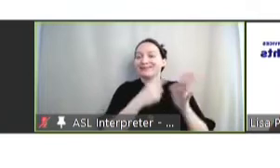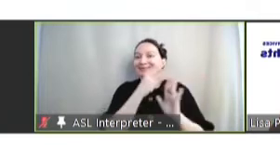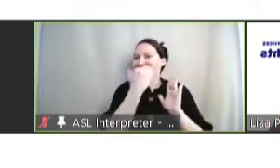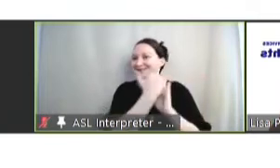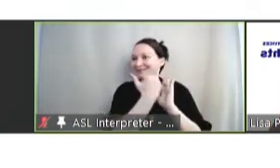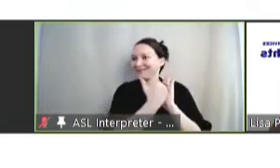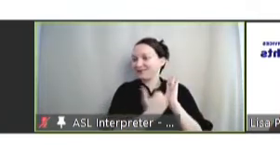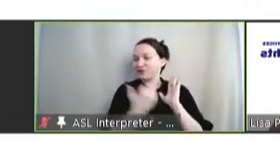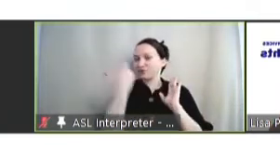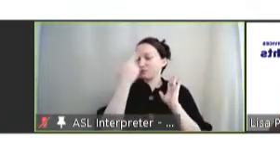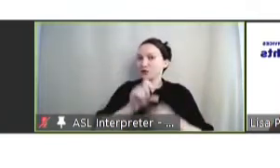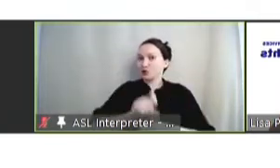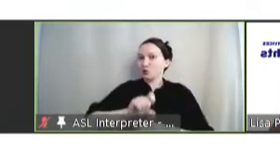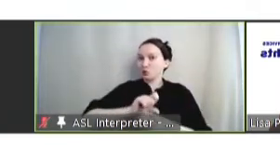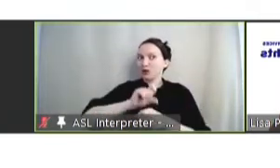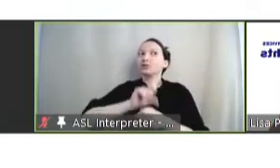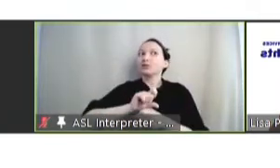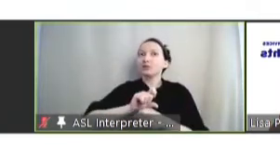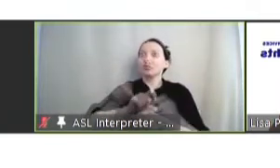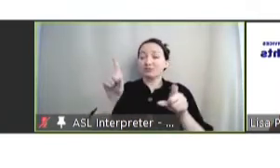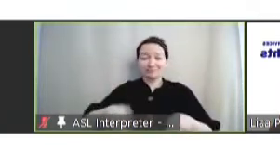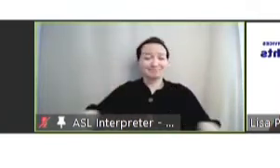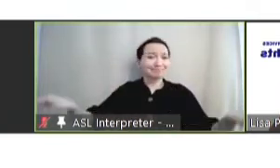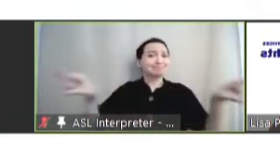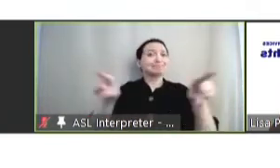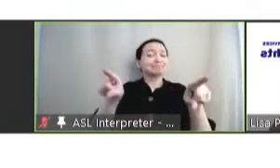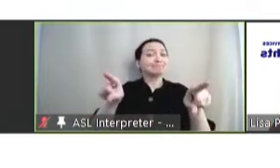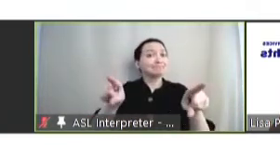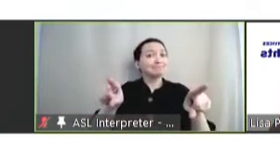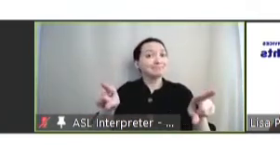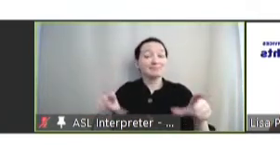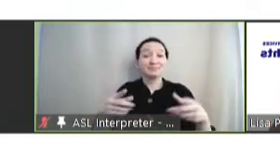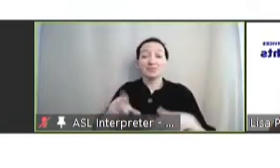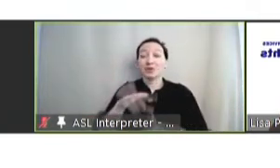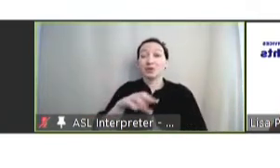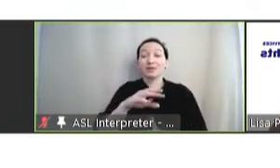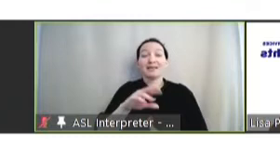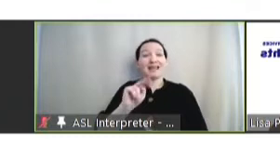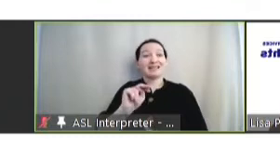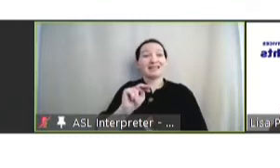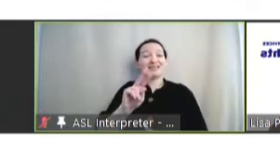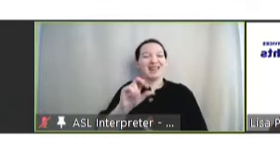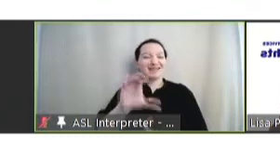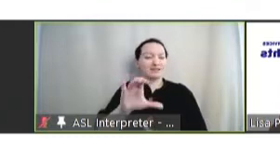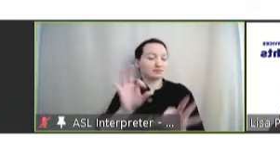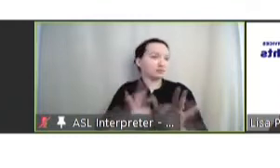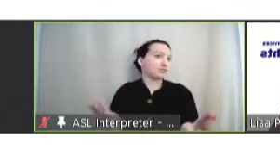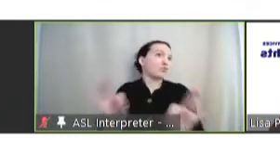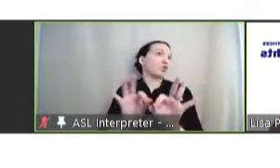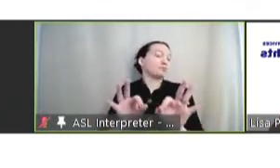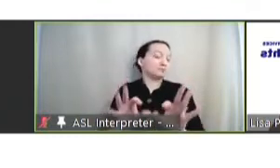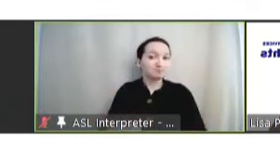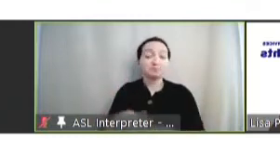why the work that all of you are doing as members of the NVAC is so important. Next slide, please.